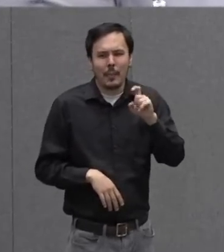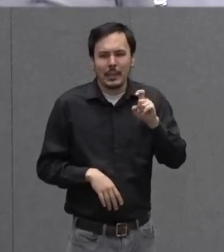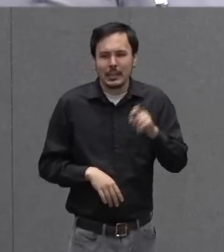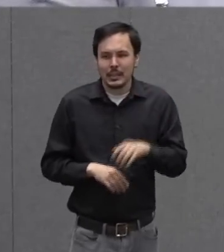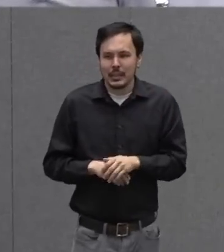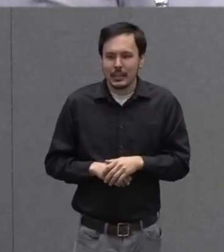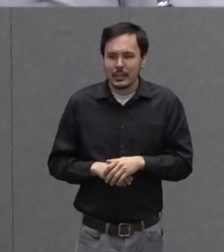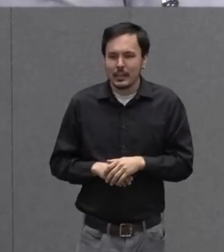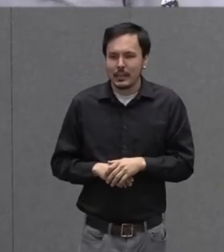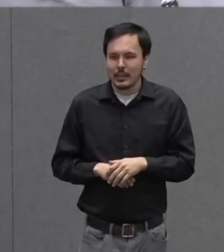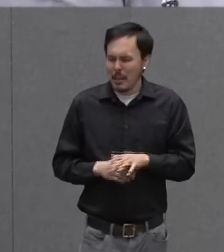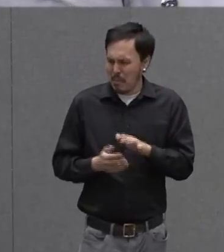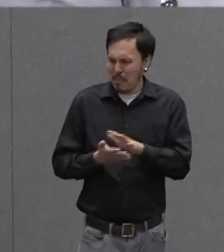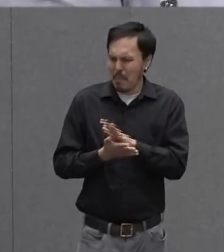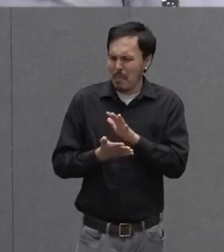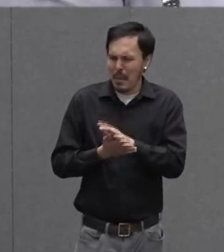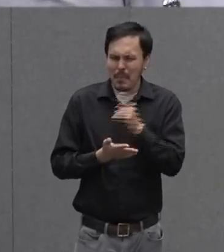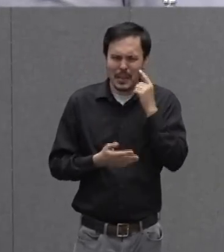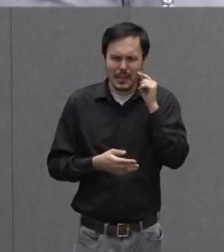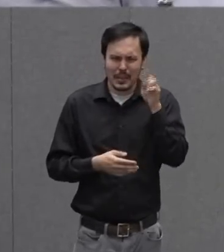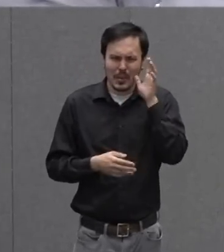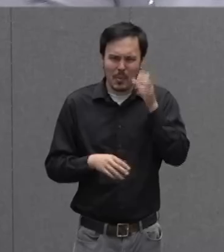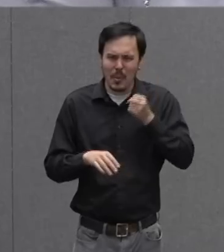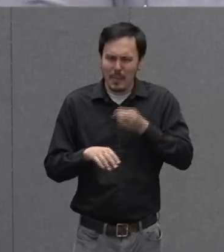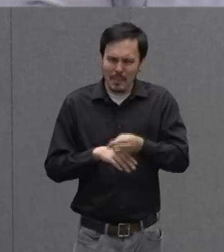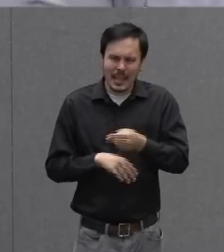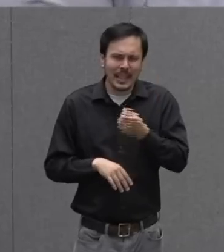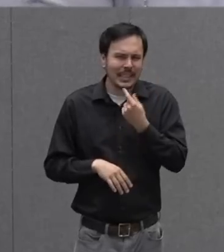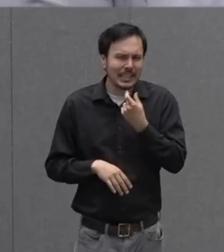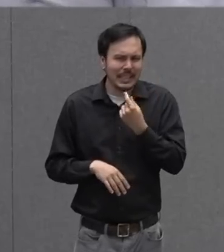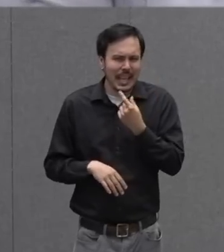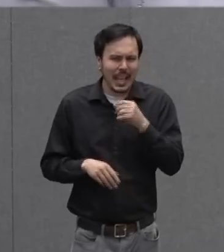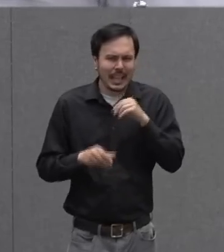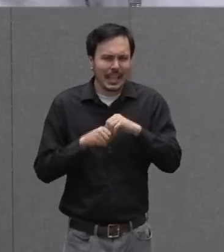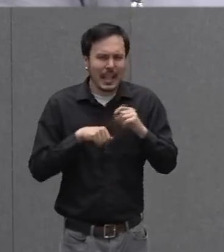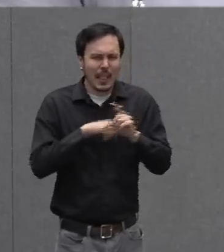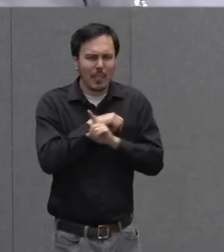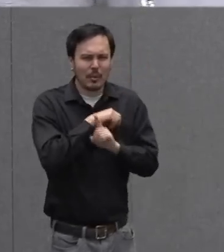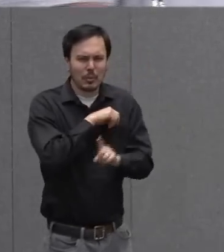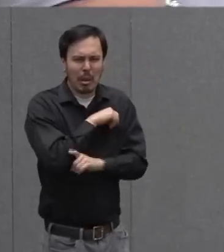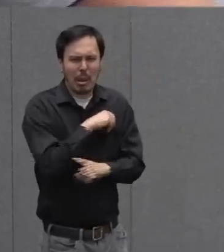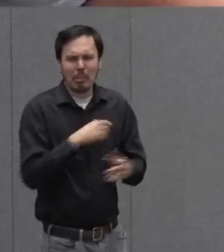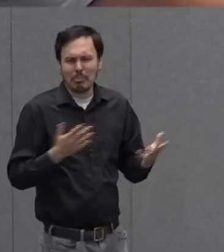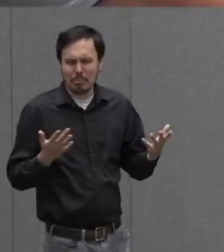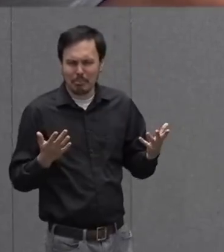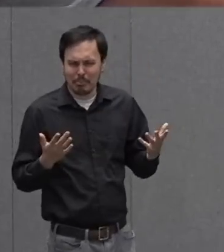Paper thinks he's gonna beat the snack in the trash can. I don't know about that.